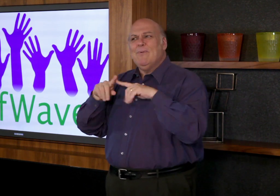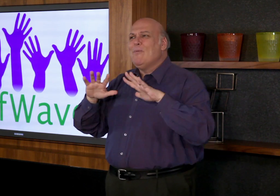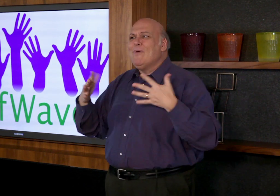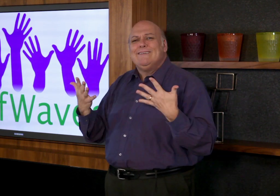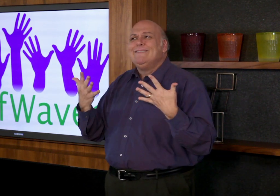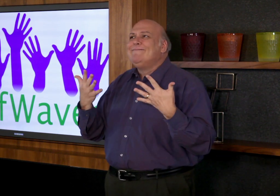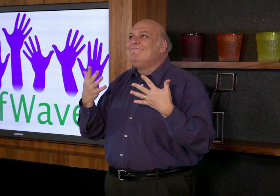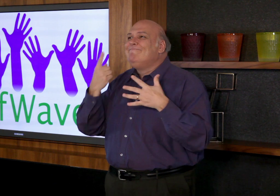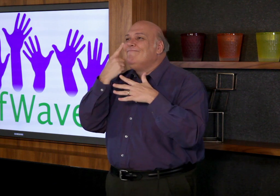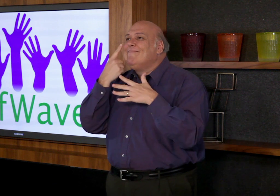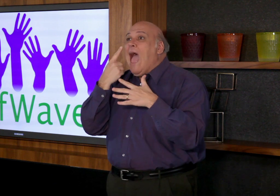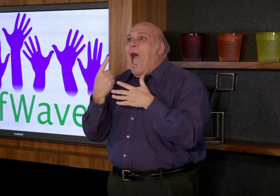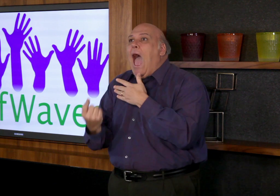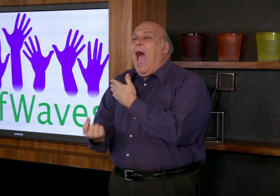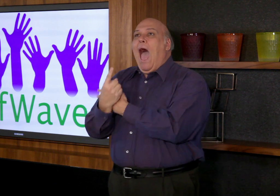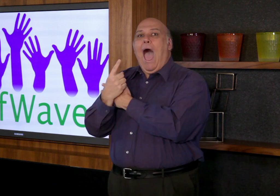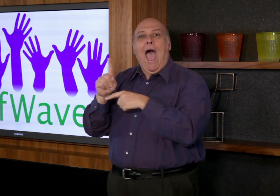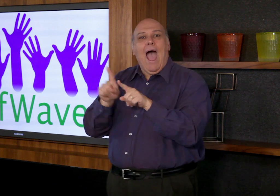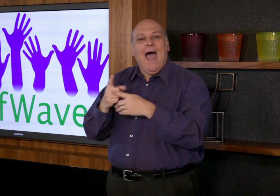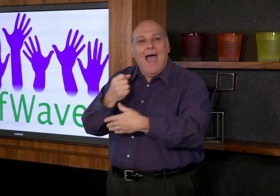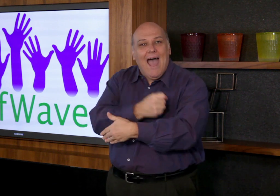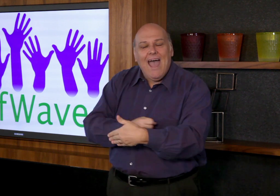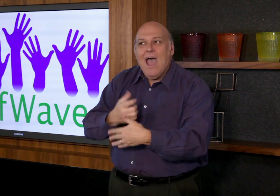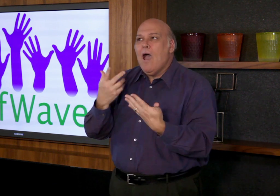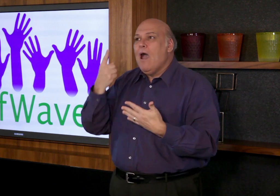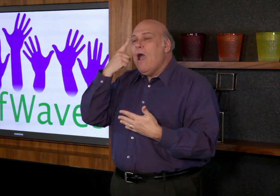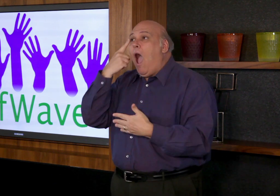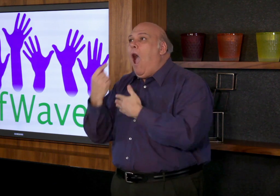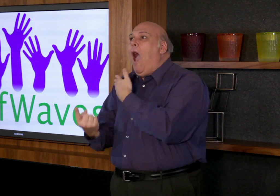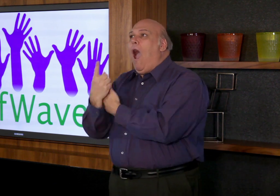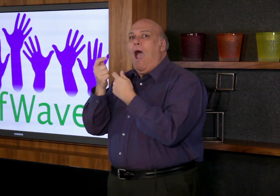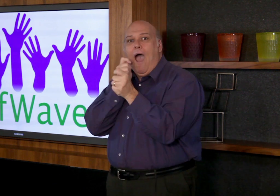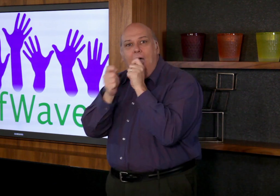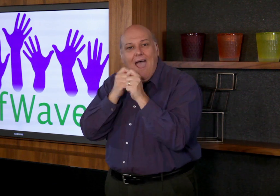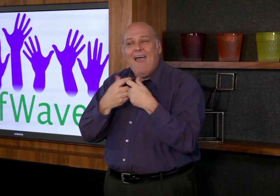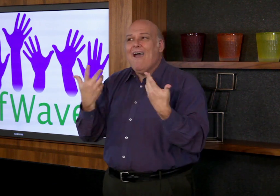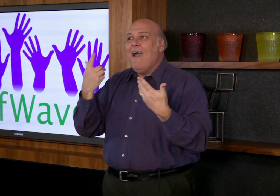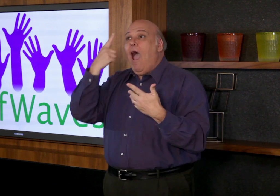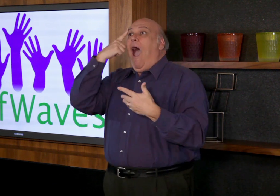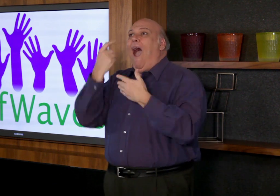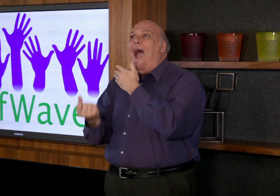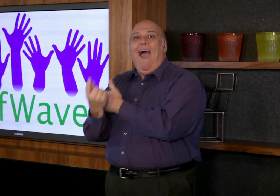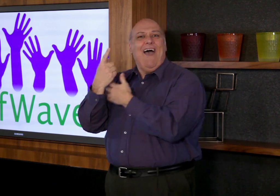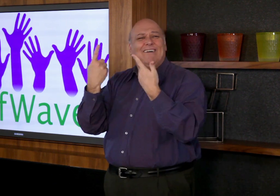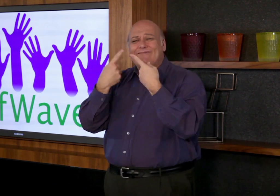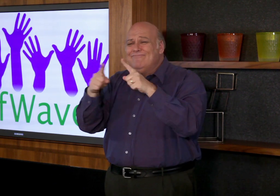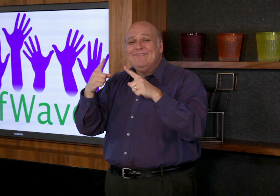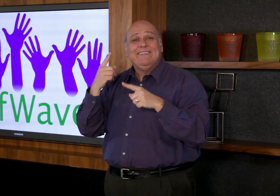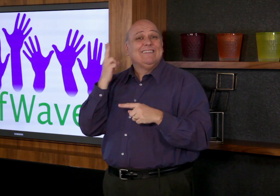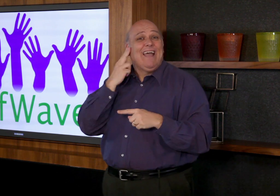If you think of an idea or have suggestion on what you would like to see on CookSign, guest interview or Deaf